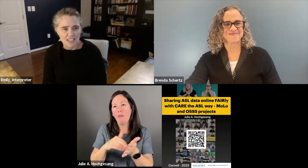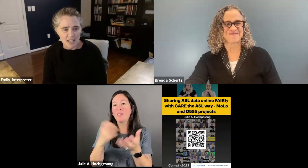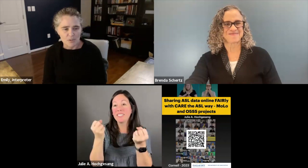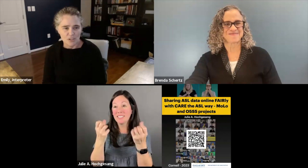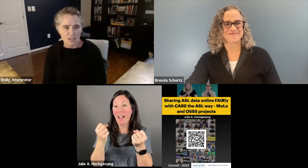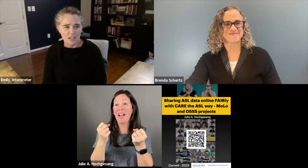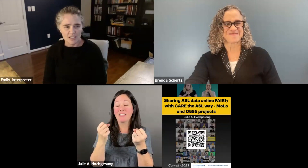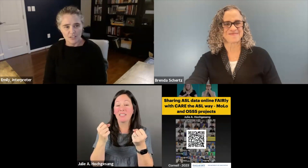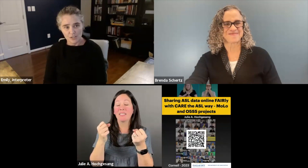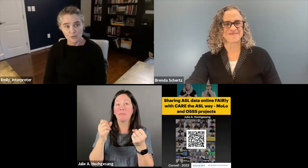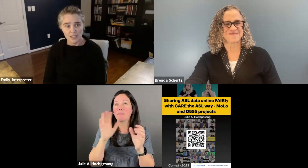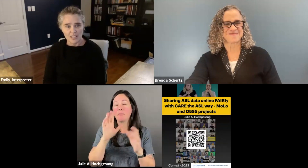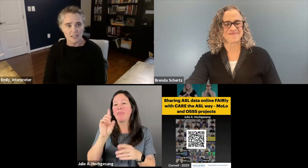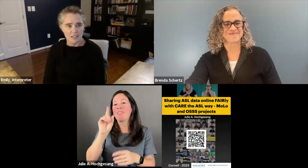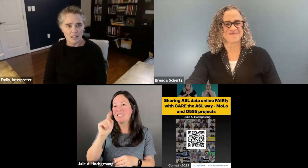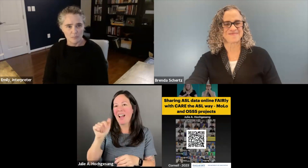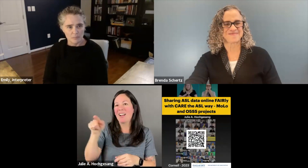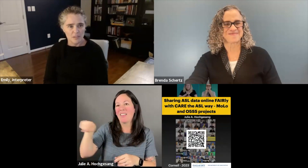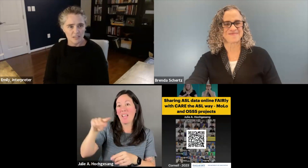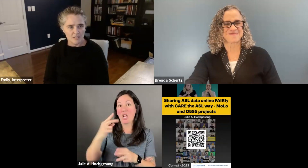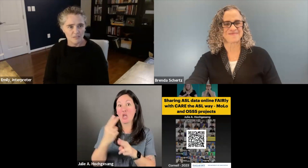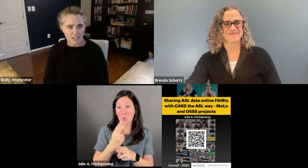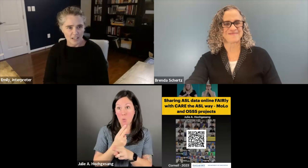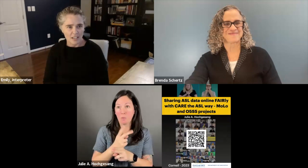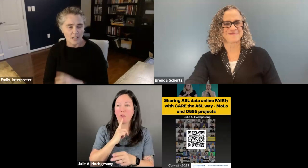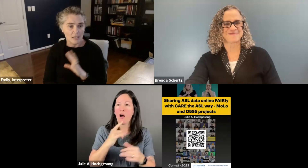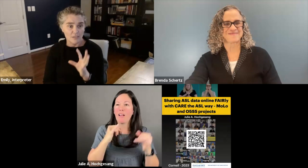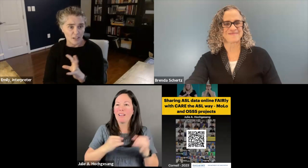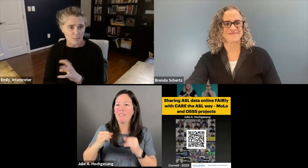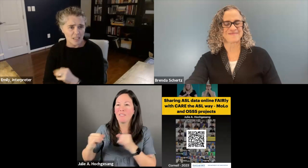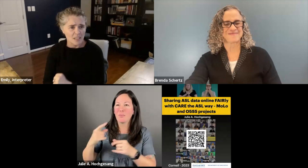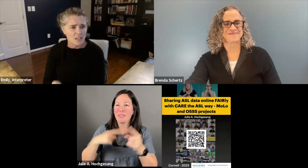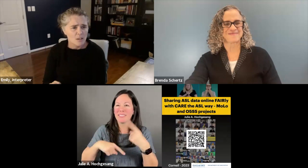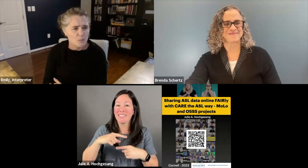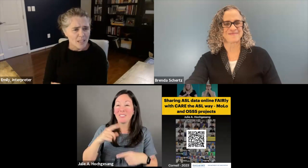capture in a 2d VI environment we